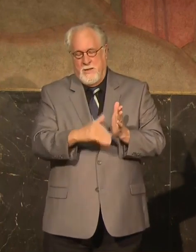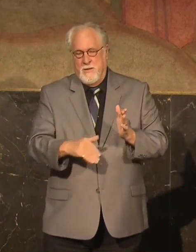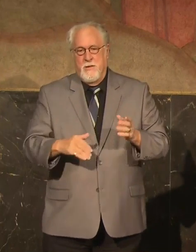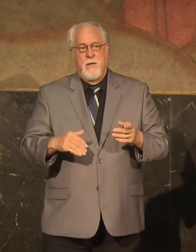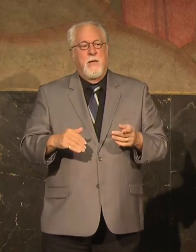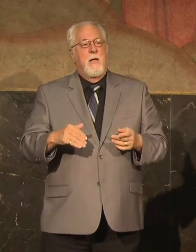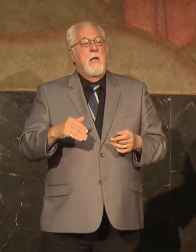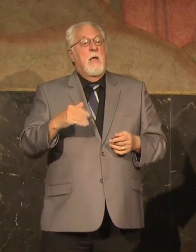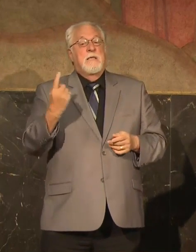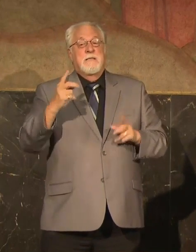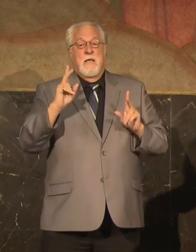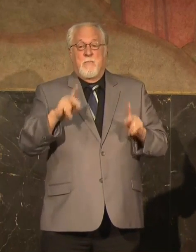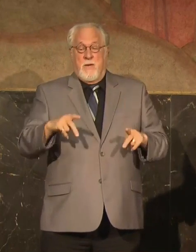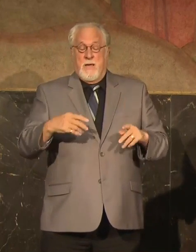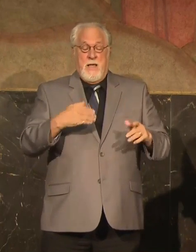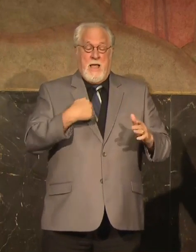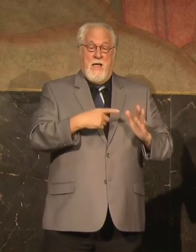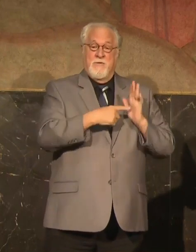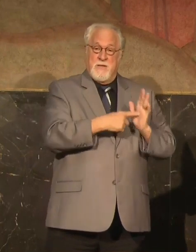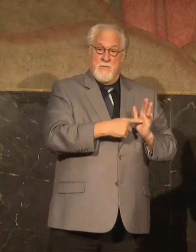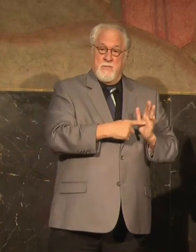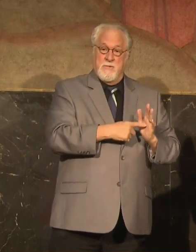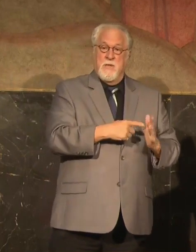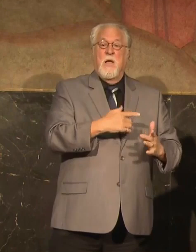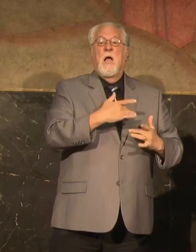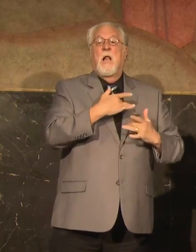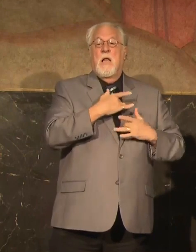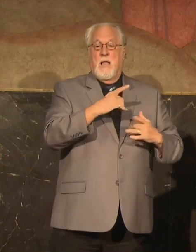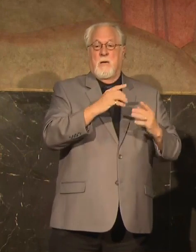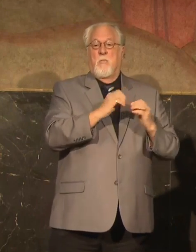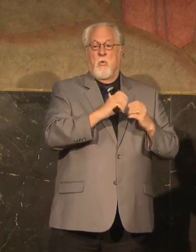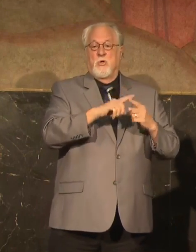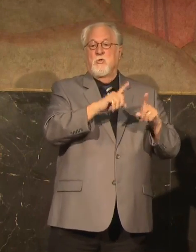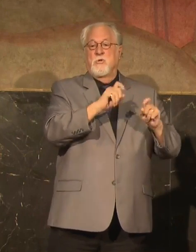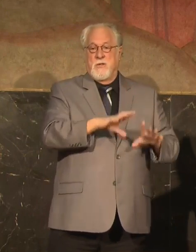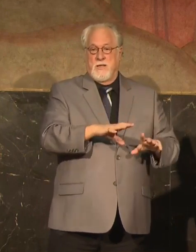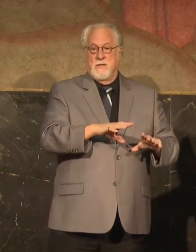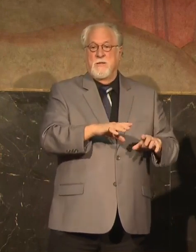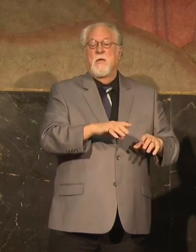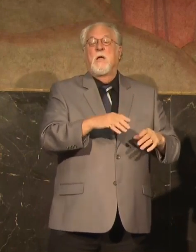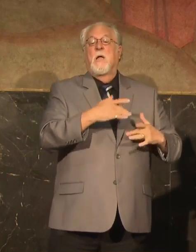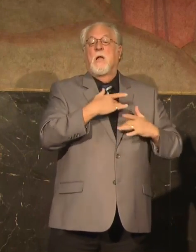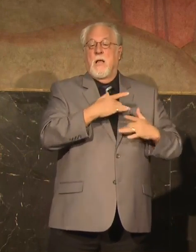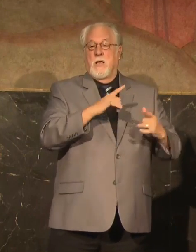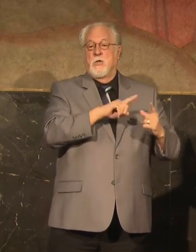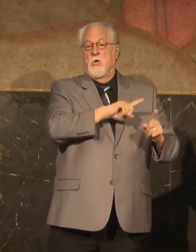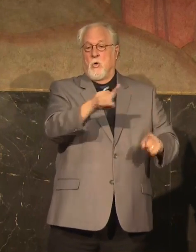If someone is symptomatic, they're much more likely to be tested, and they're much more likely to potentially go to the hospital and so forth. And so you